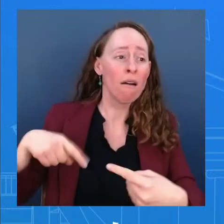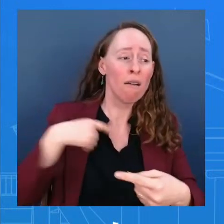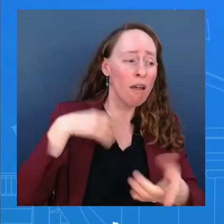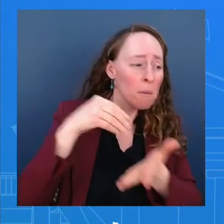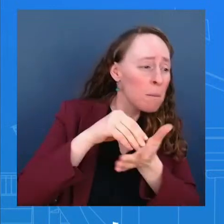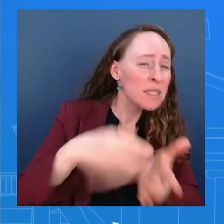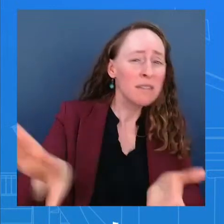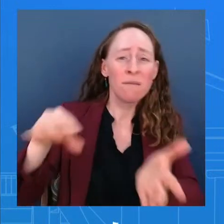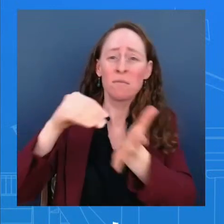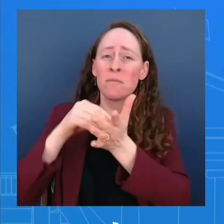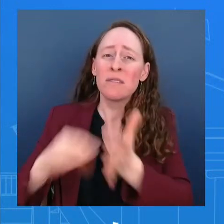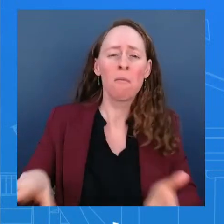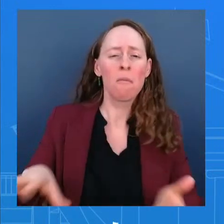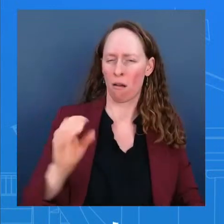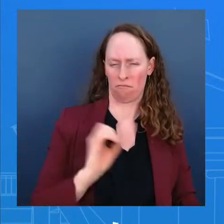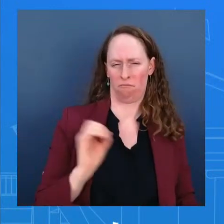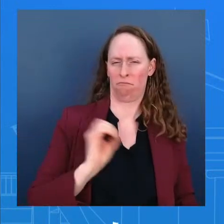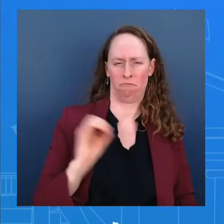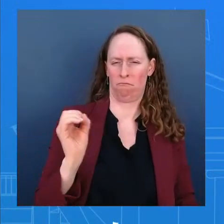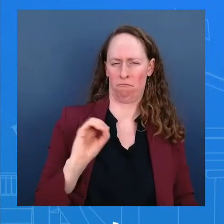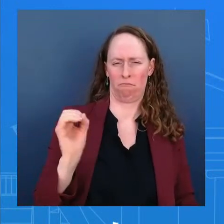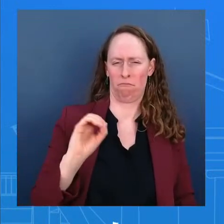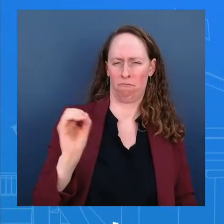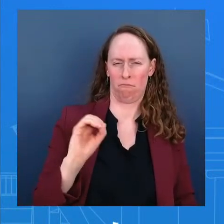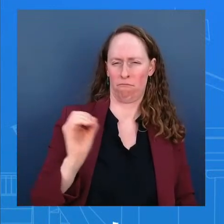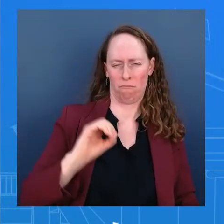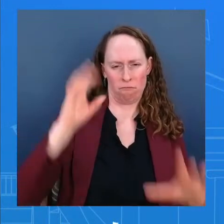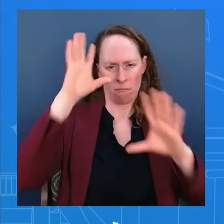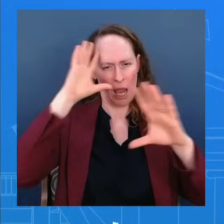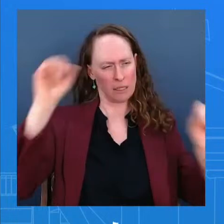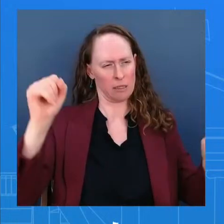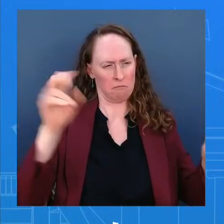he took places such an undue burden on them, and he believes, as you project out